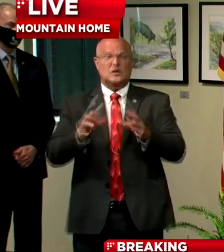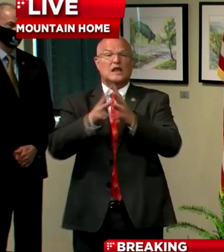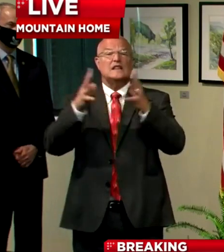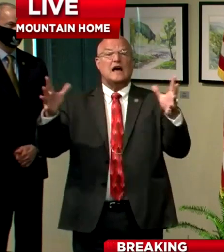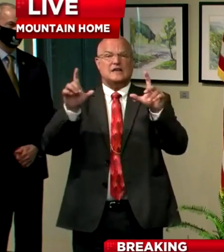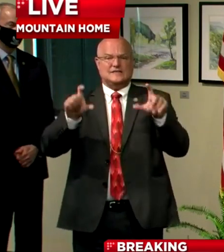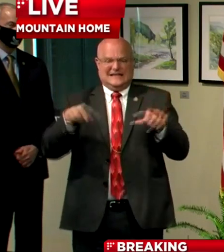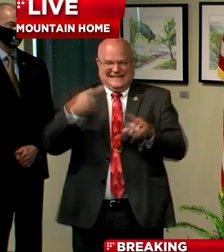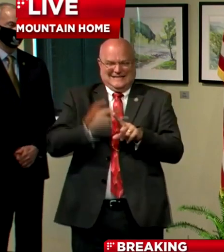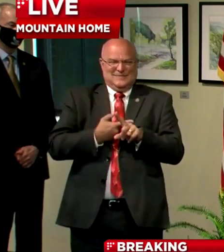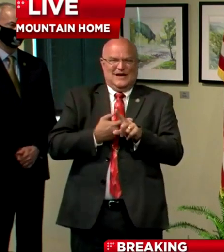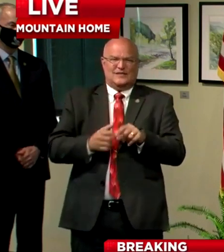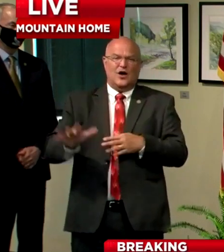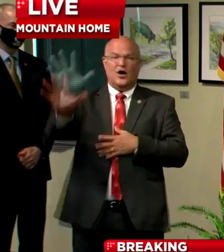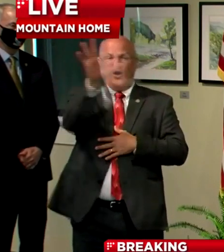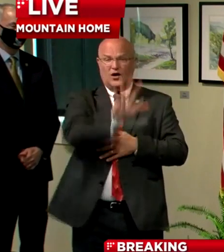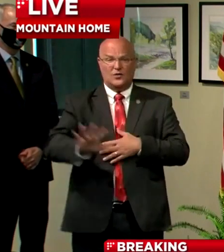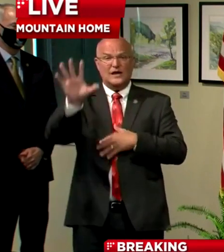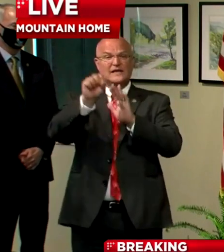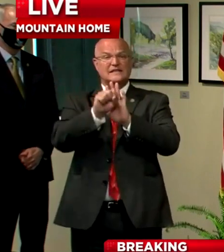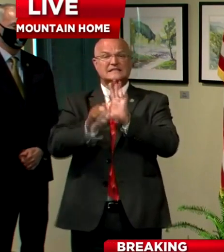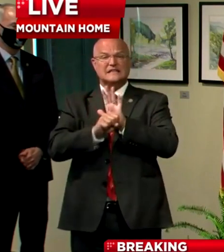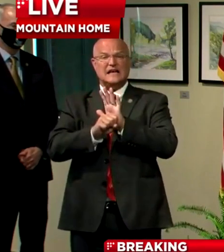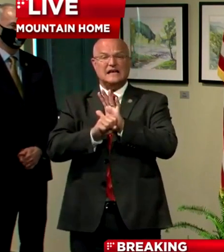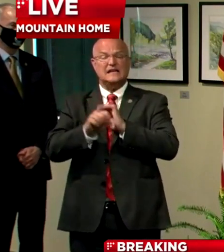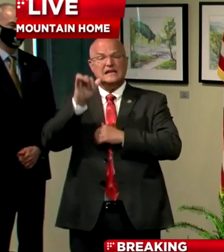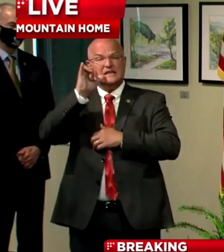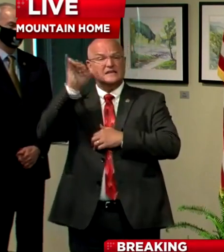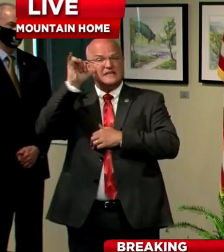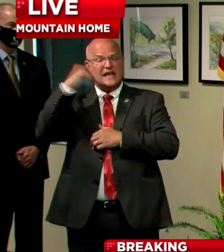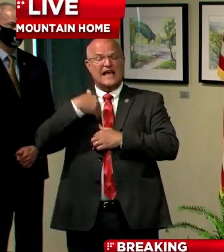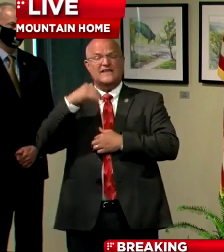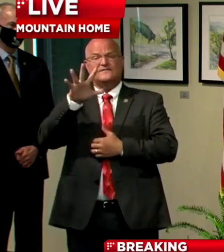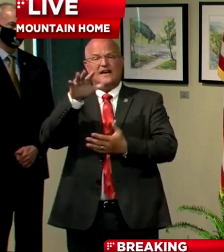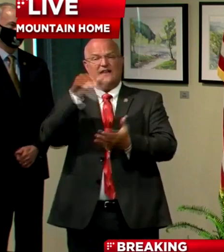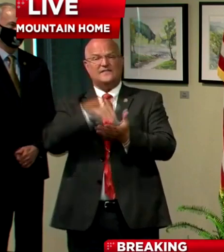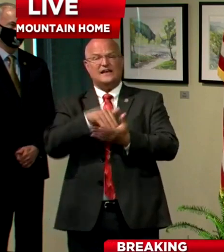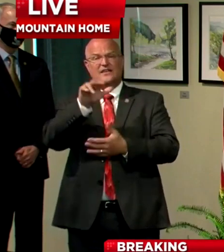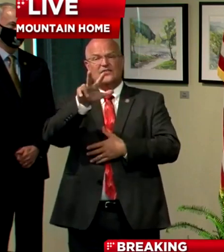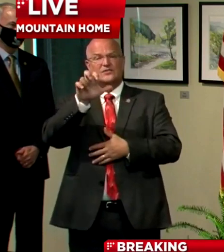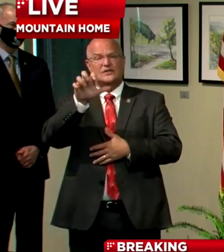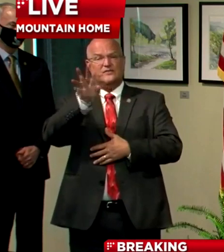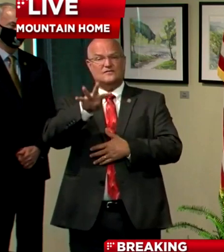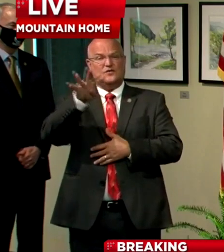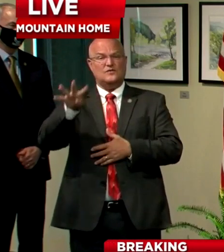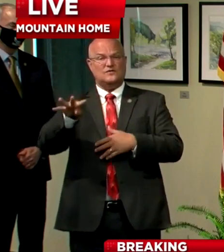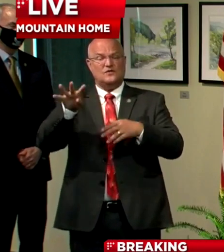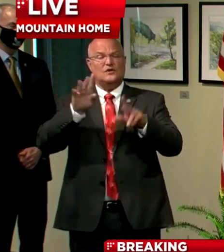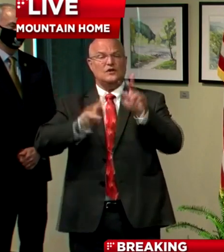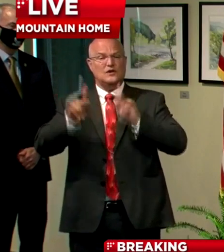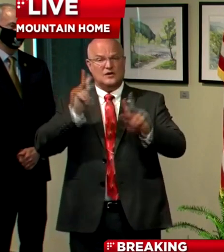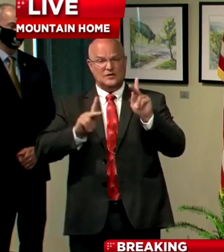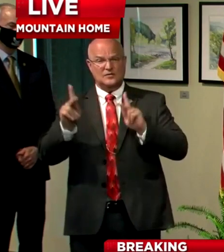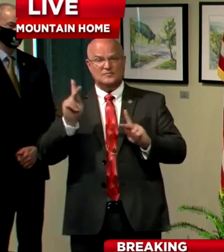THE GOVERNOR MENTIONED OUR TESTING. WE HAVE BEEN DOING A LOT OF TESTINGTHIS MONTH THROUGHOUT THE STATE .